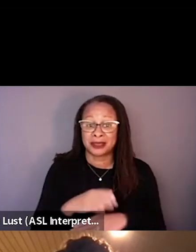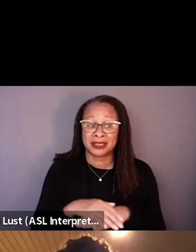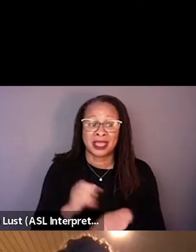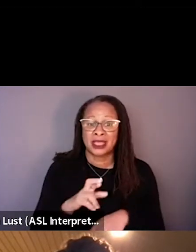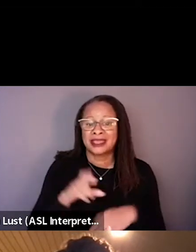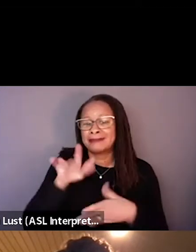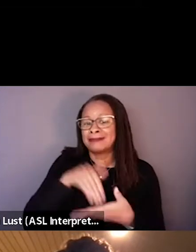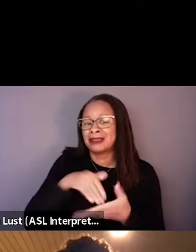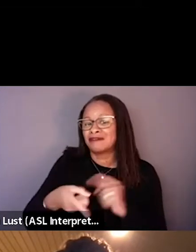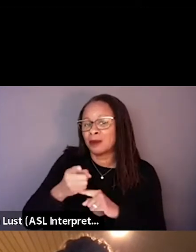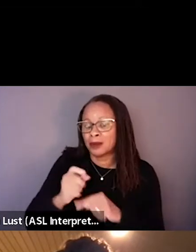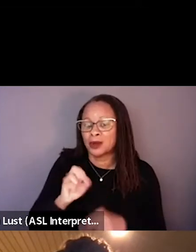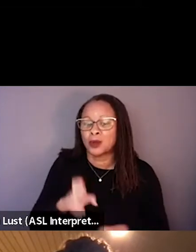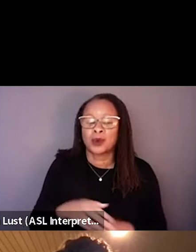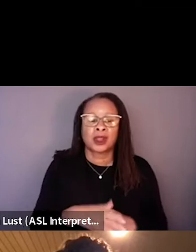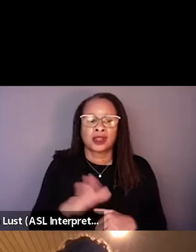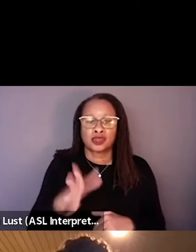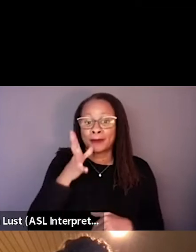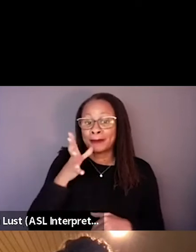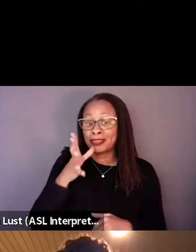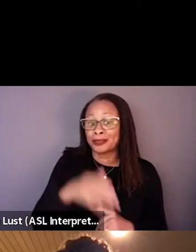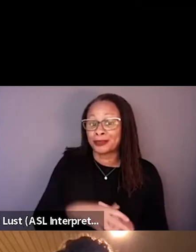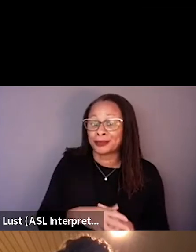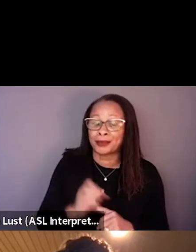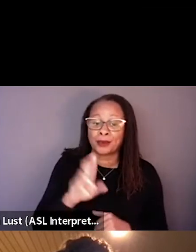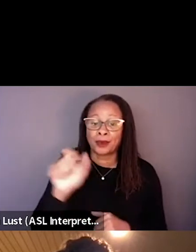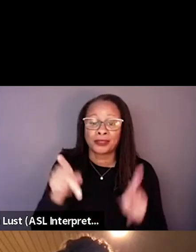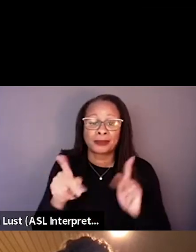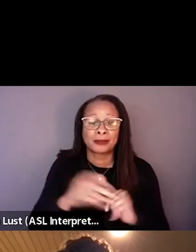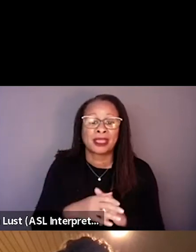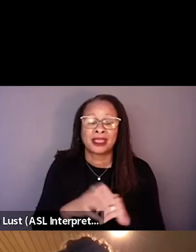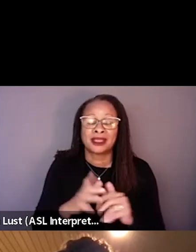middle of a moment or your, your mother or you know, other people, you just stay and hold.